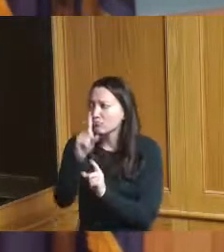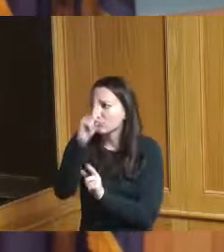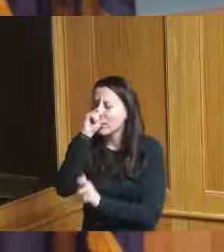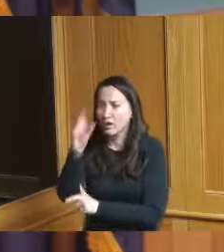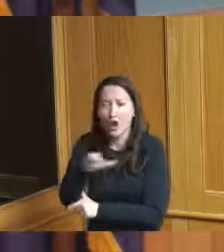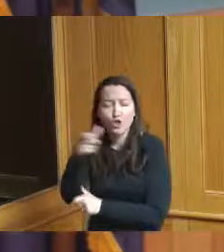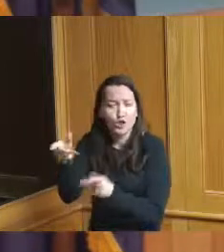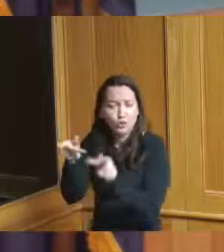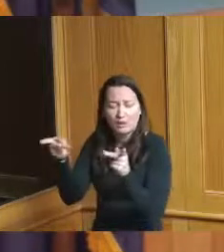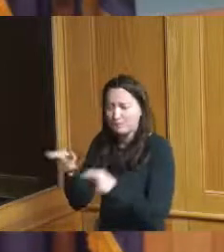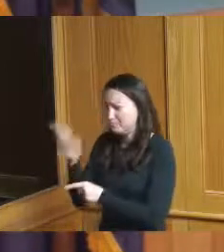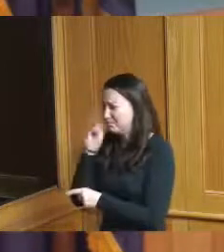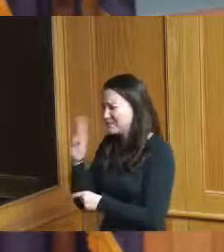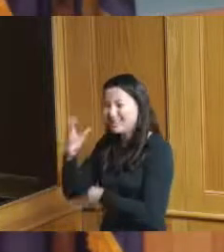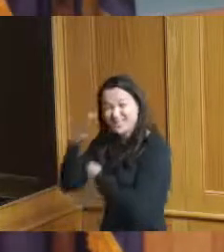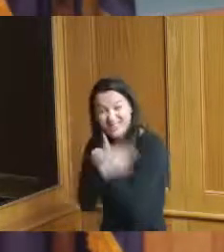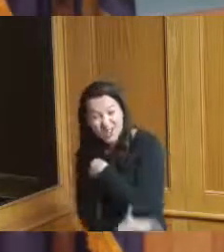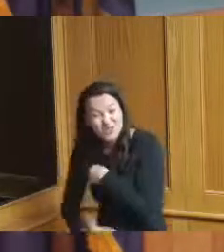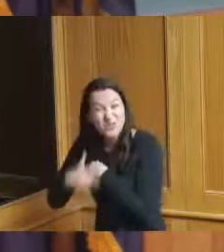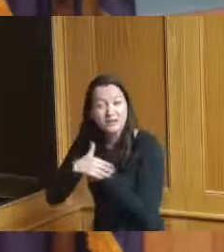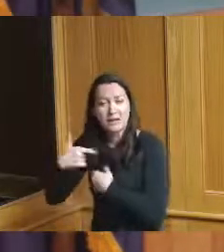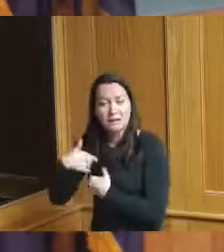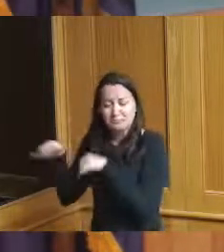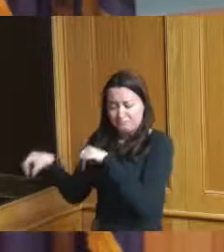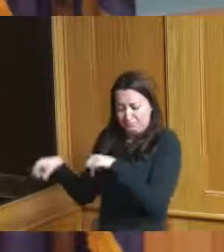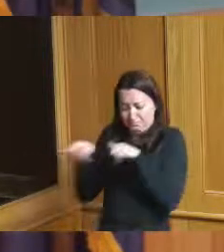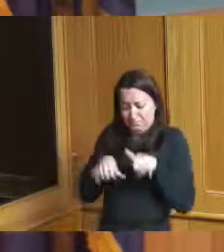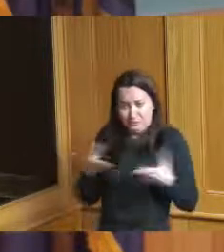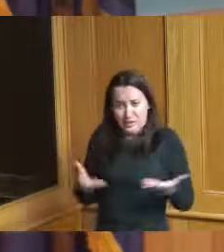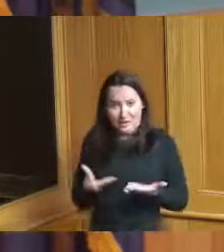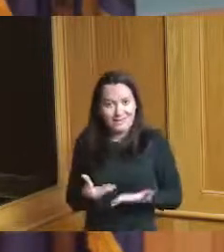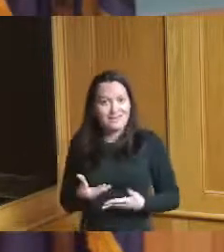that I could see in the country has it like this Hampton had the model